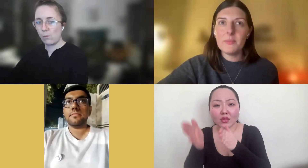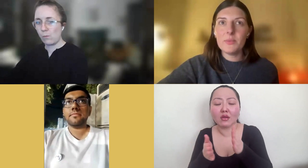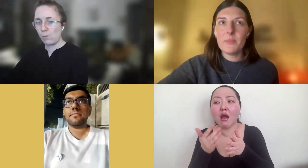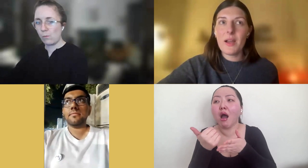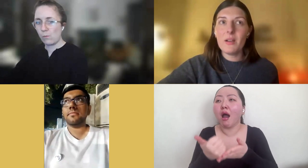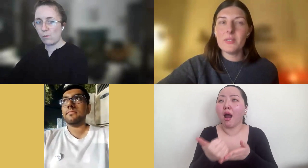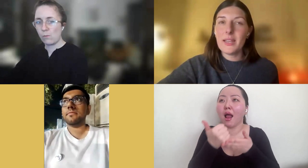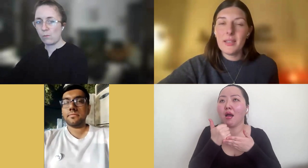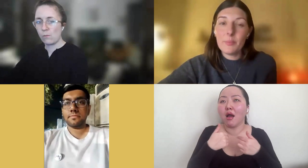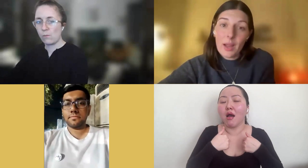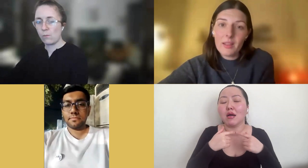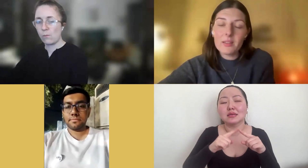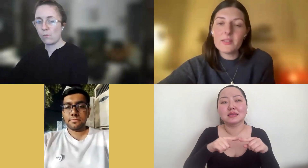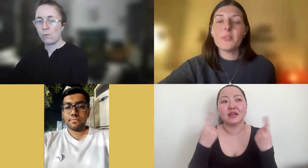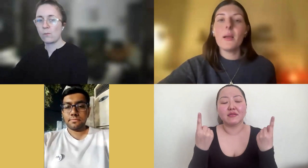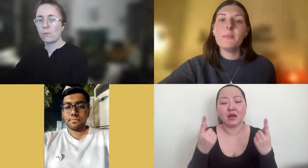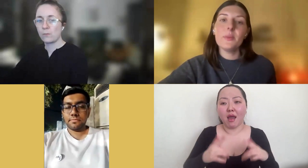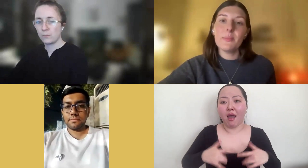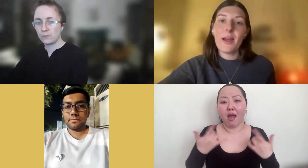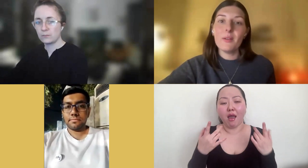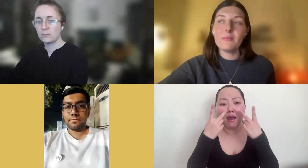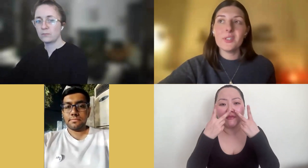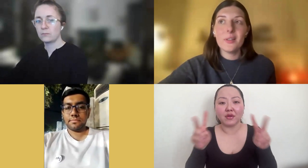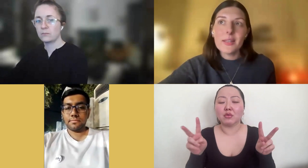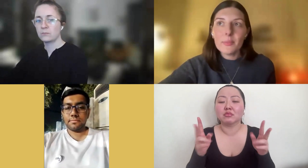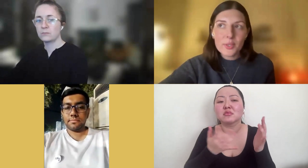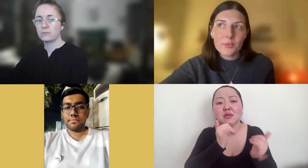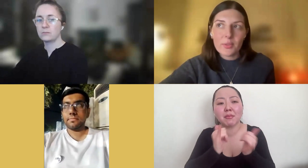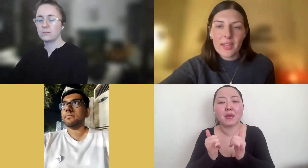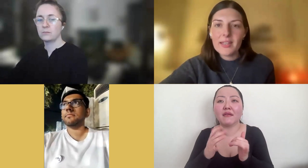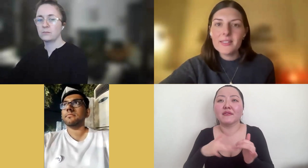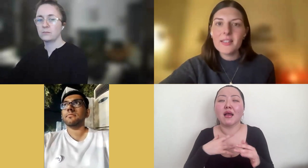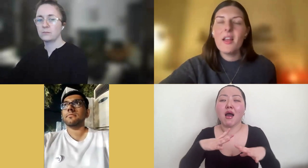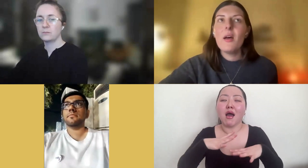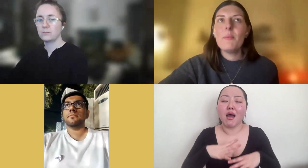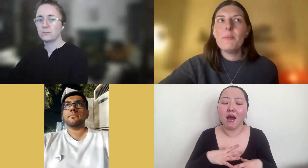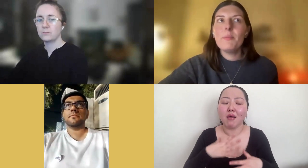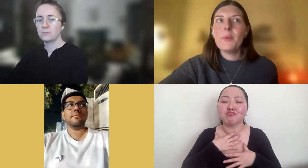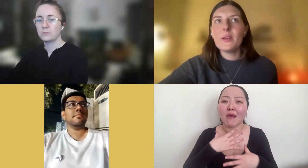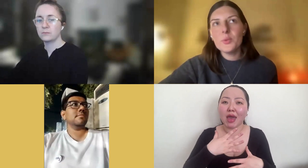sometimes it was about taking a breath, sometimes it was about just looking at beautiful things. But